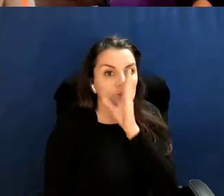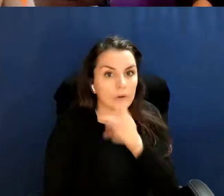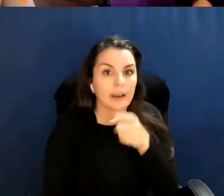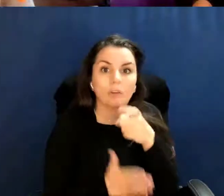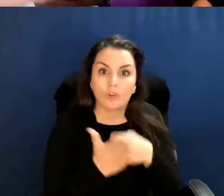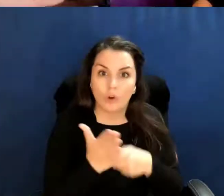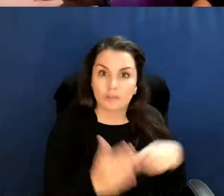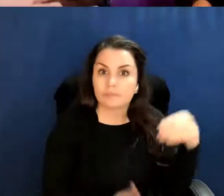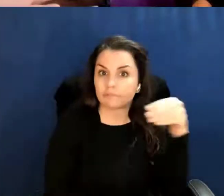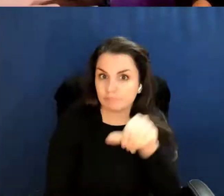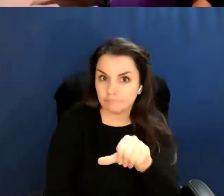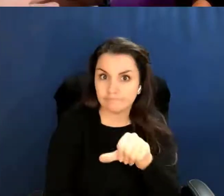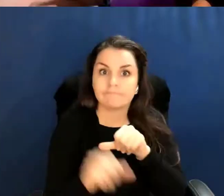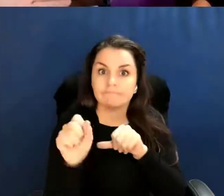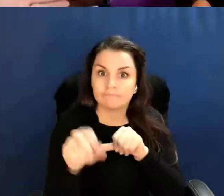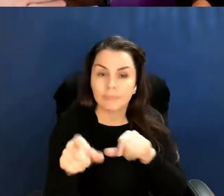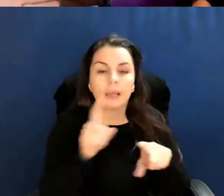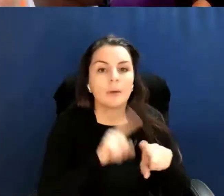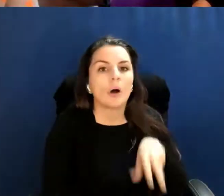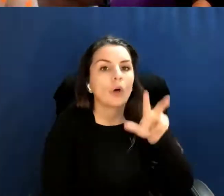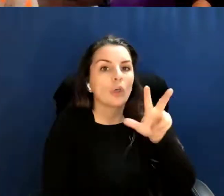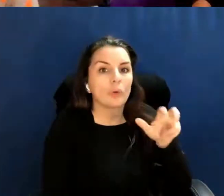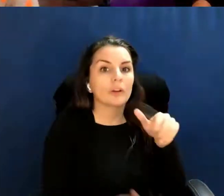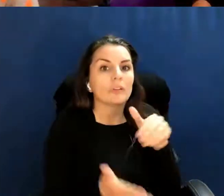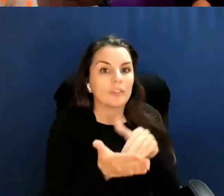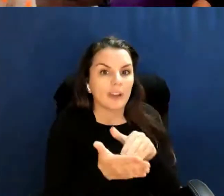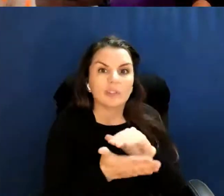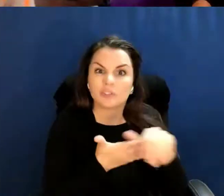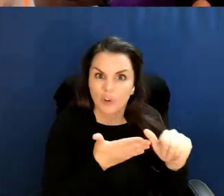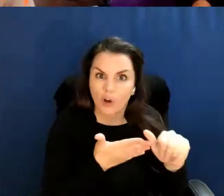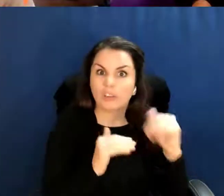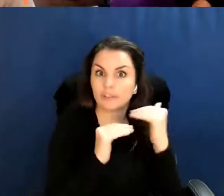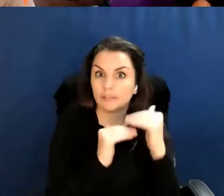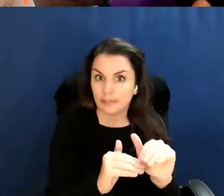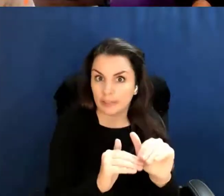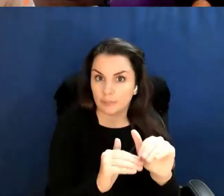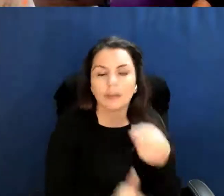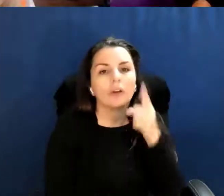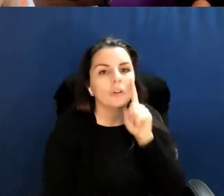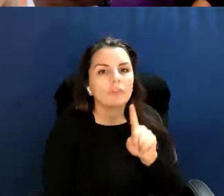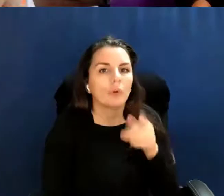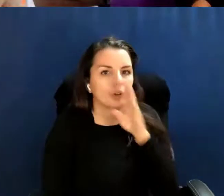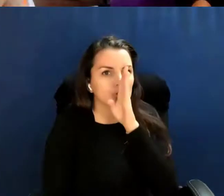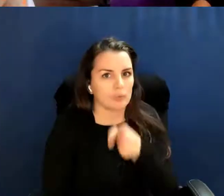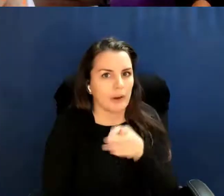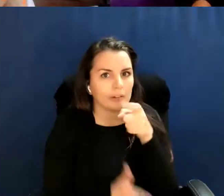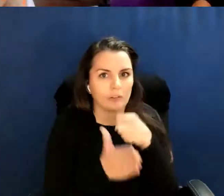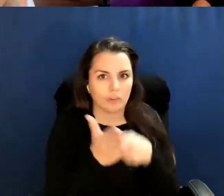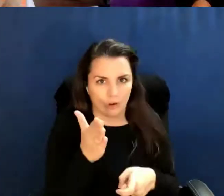The $300,000 budget that I mentioned, that's the direct cost budget which is, of course, the part that you care about.